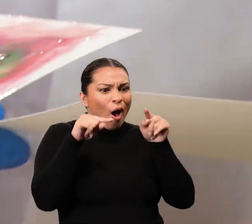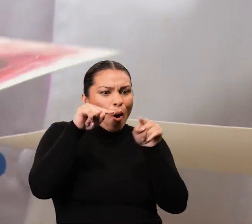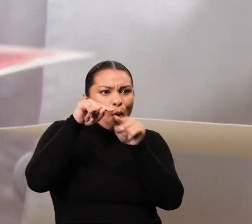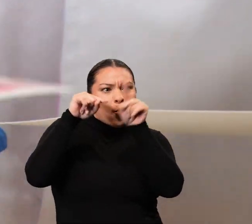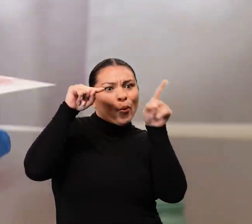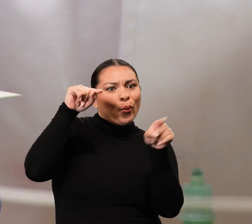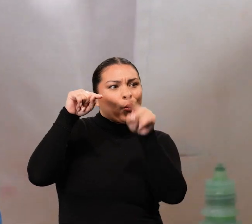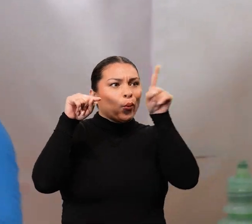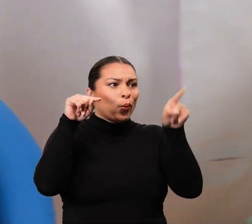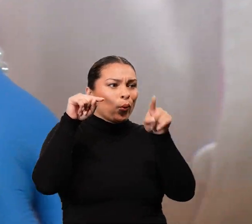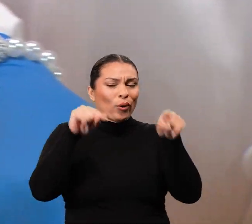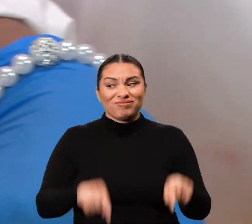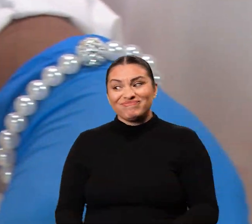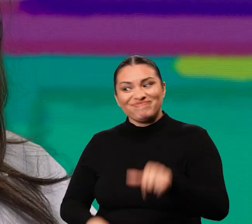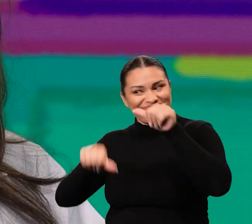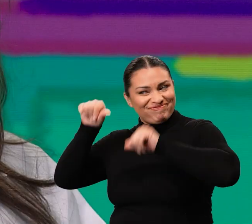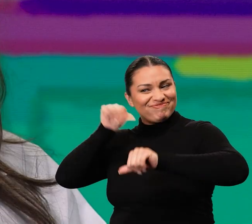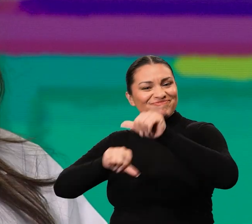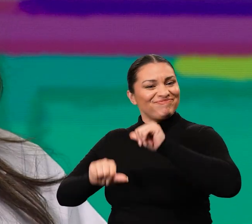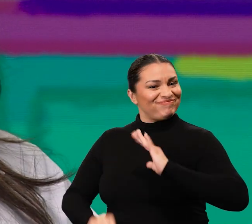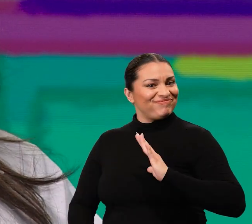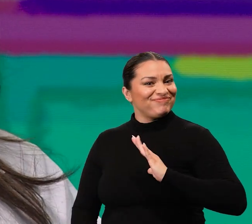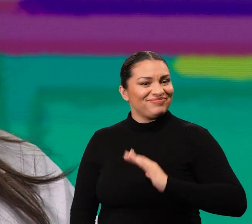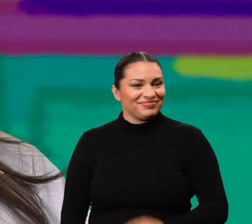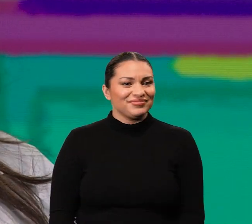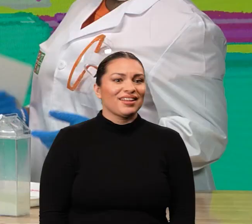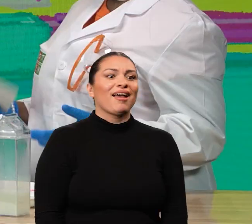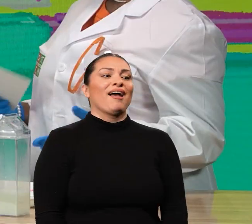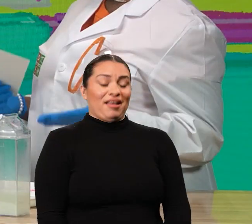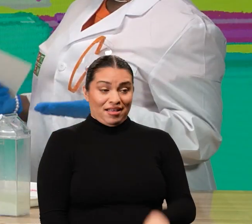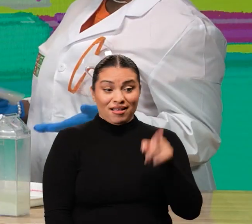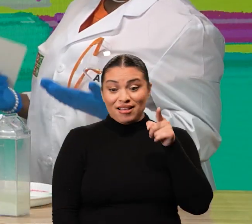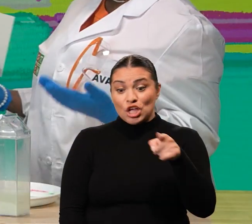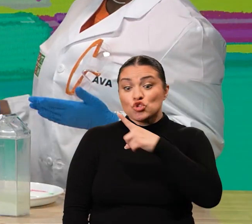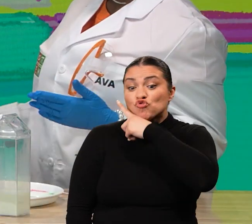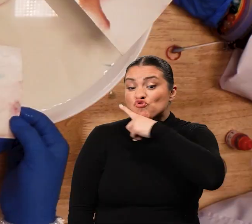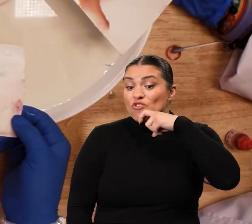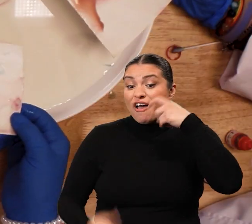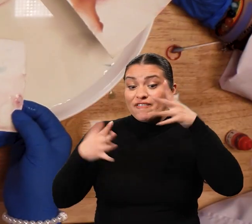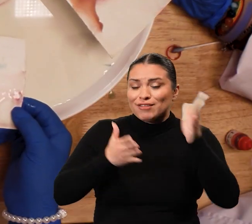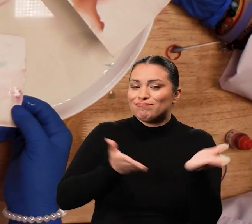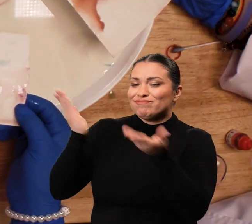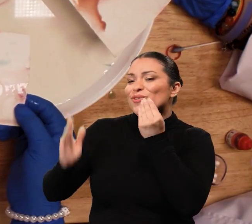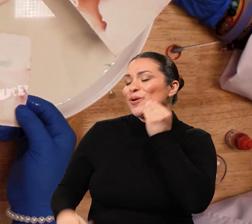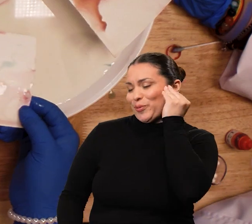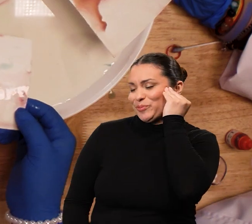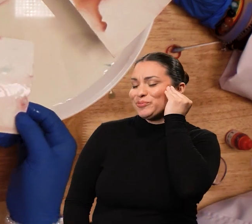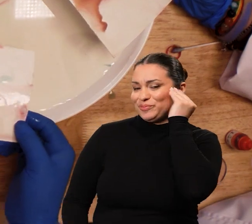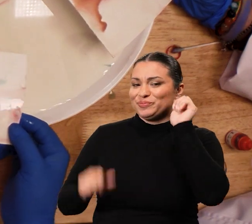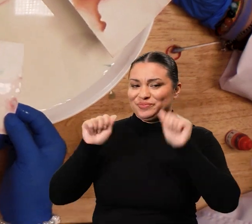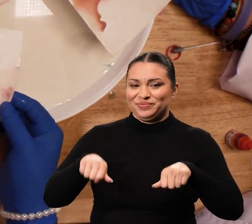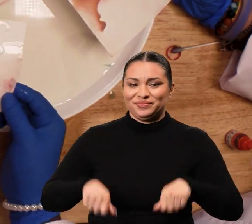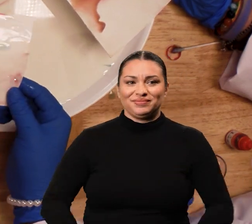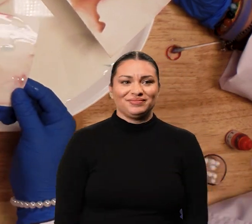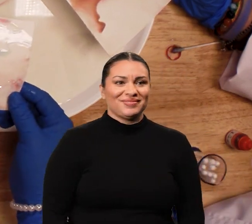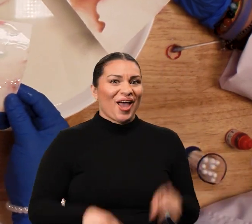Wow, look at how pretty it is. It swirls. Isn't science cool? Now we're going to let it dry, and then you